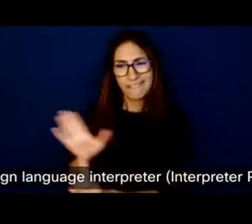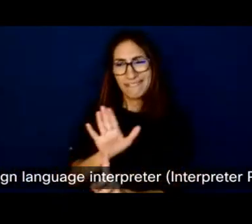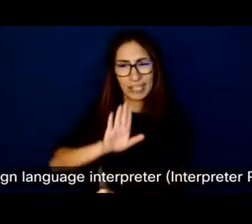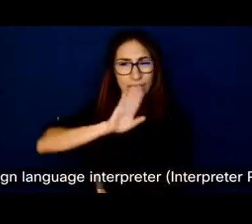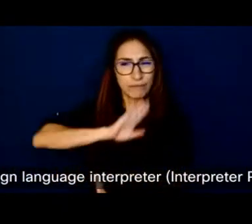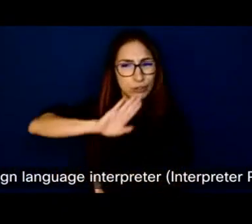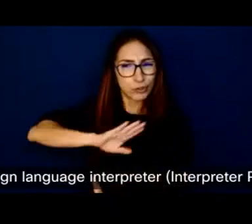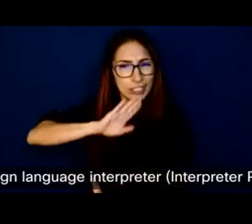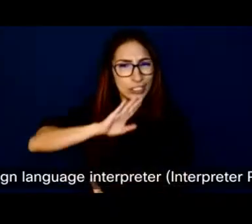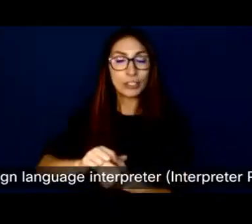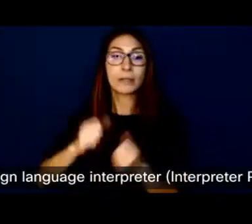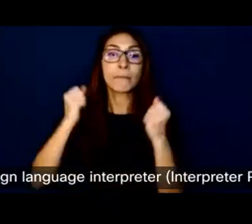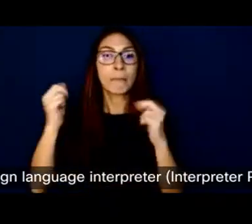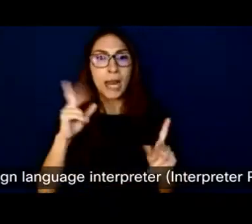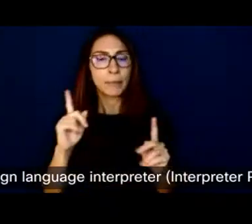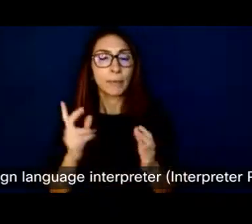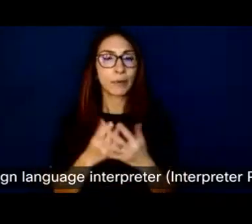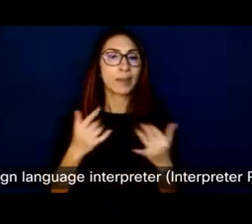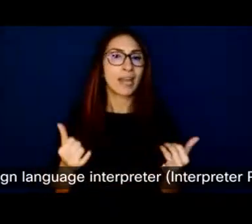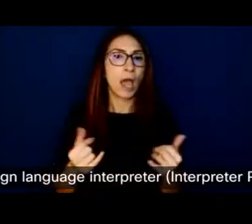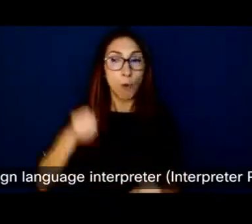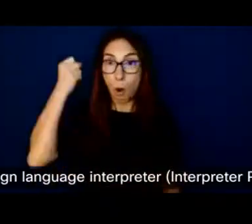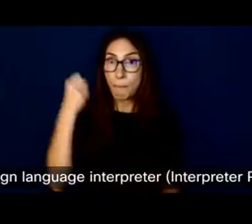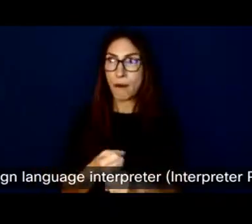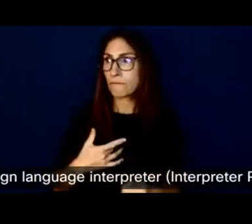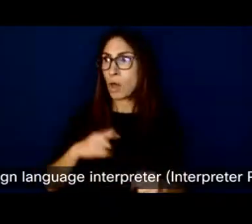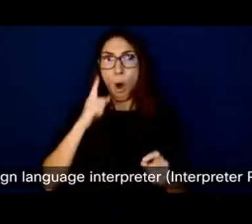sudden acting like this is a surprise and like it hasn't been